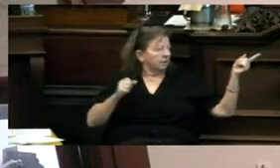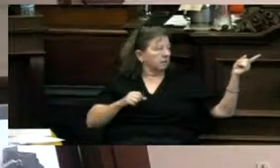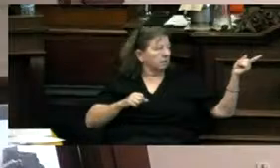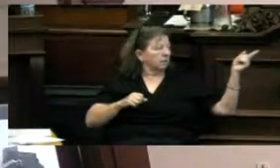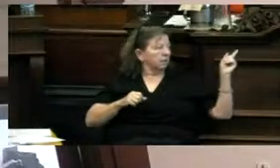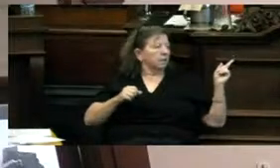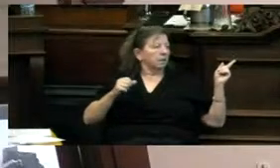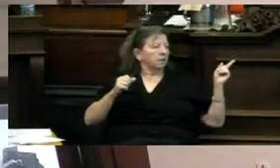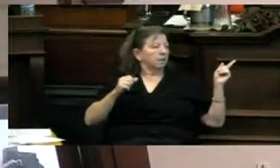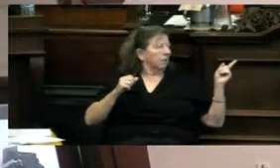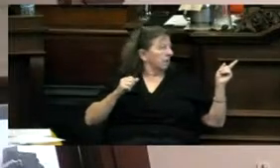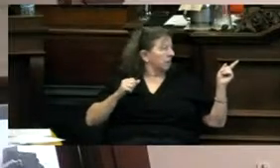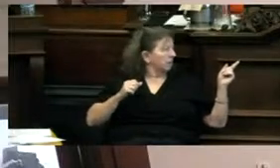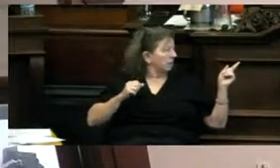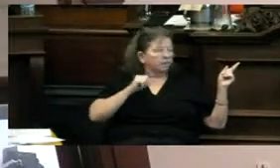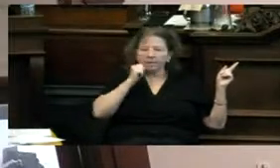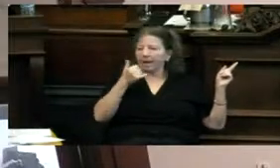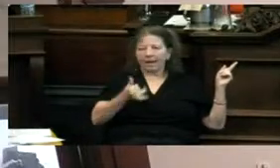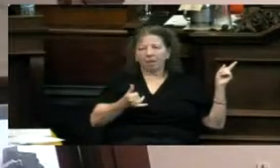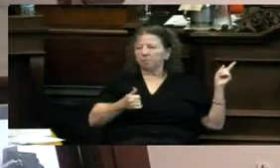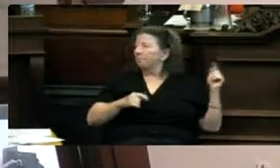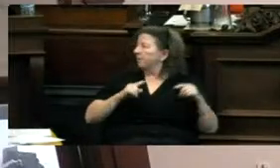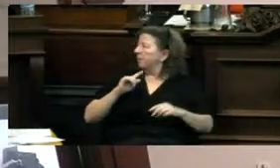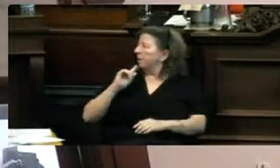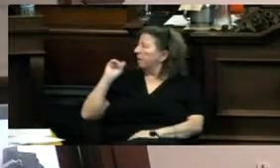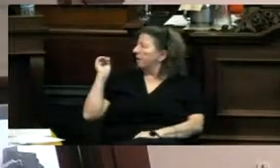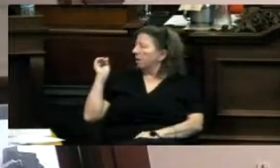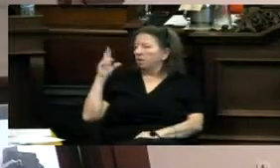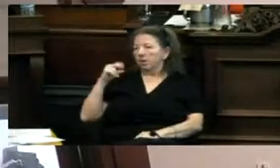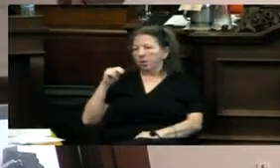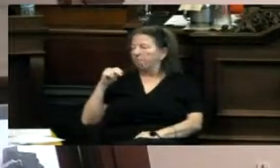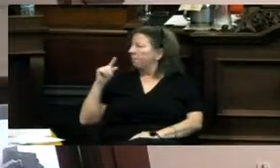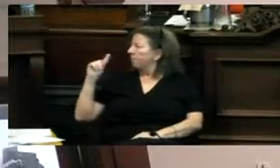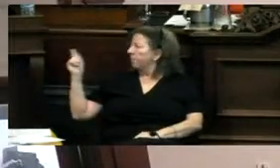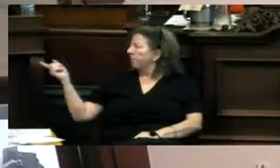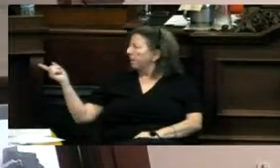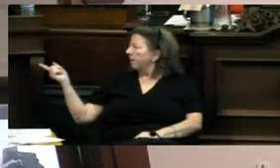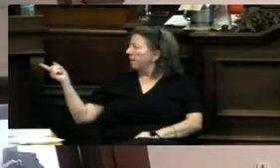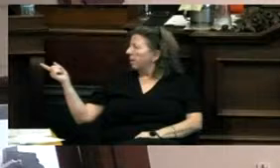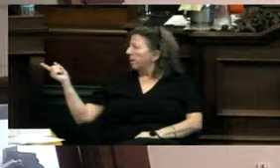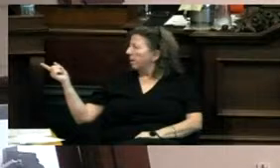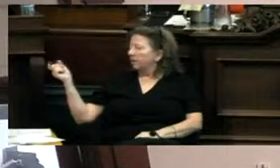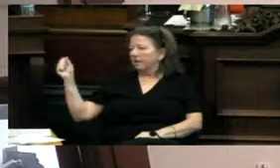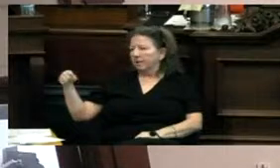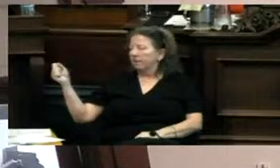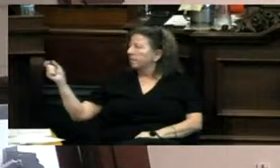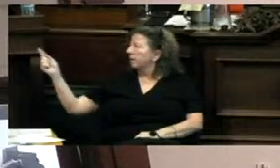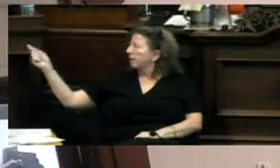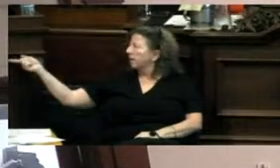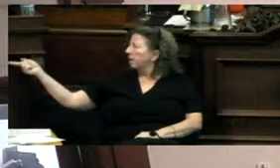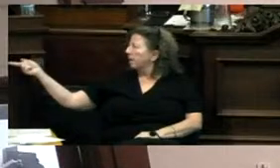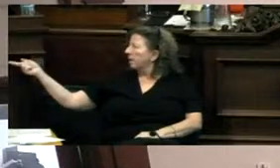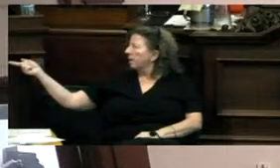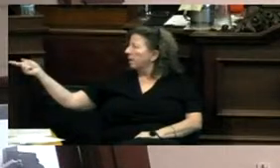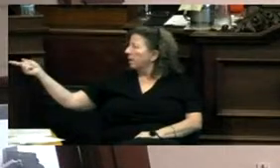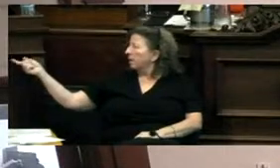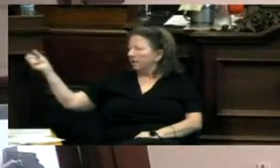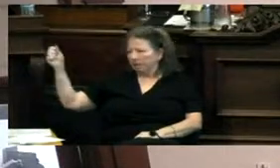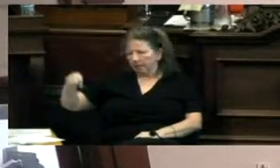call. Vote, please. Council member. Gruber. Yes. Council member. Lightfoot. Yes. Council member. Lupien. Not at this